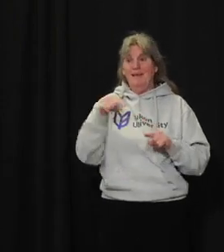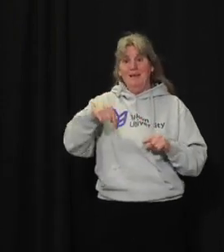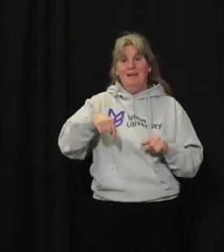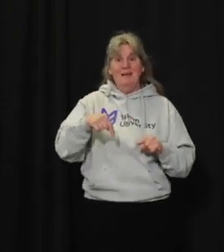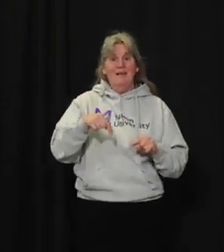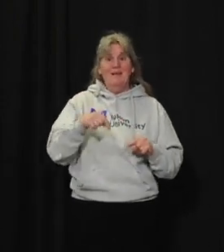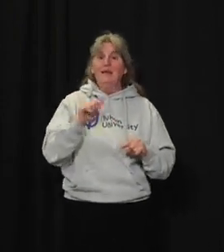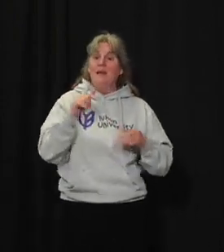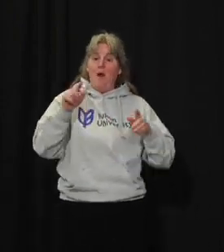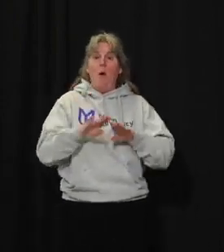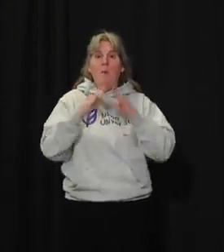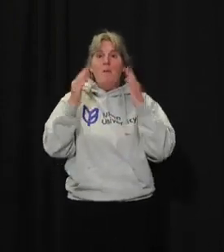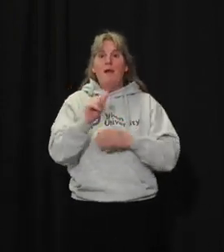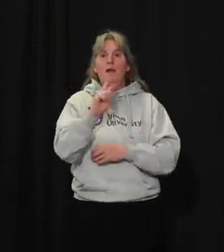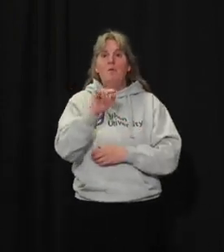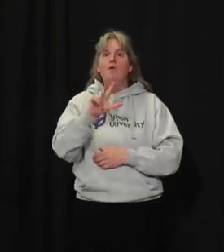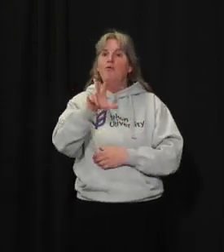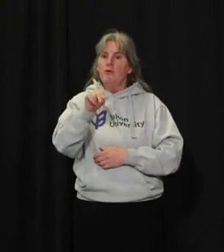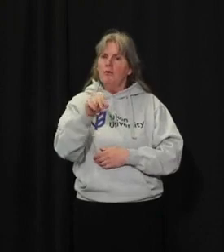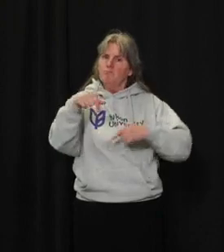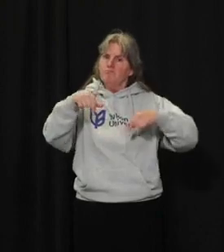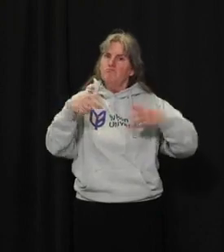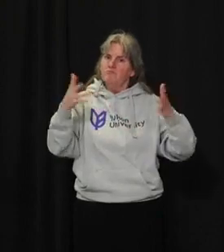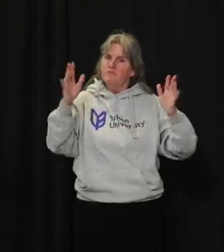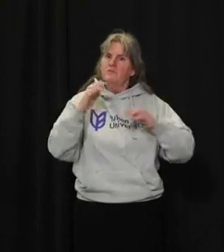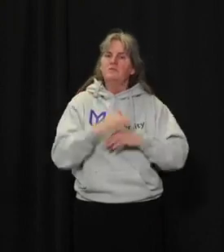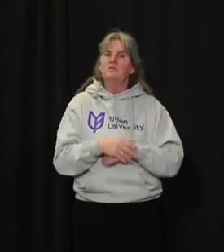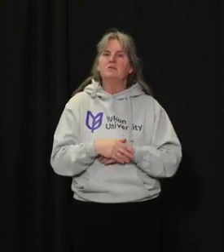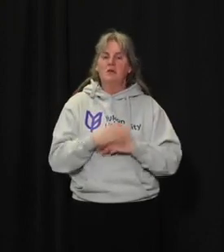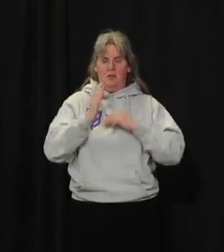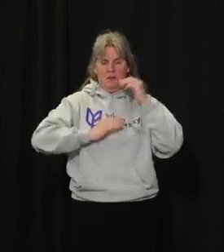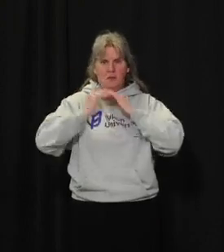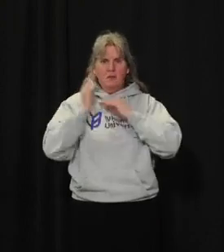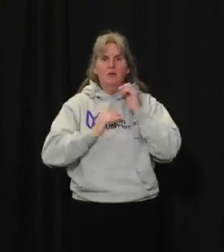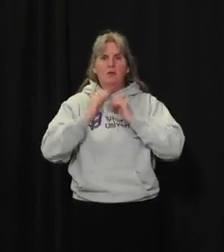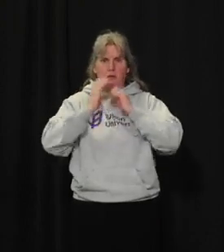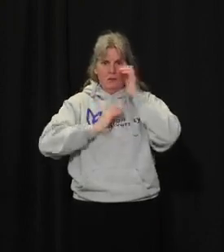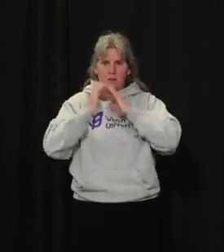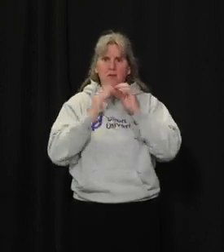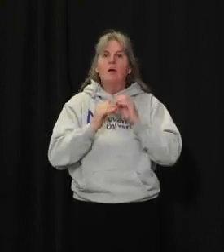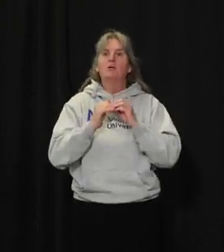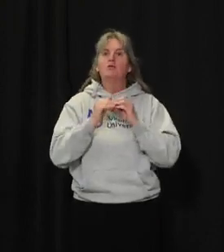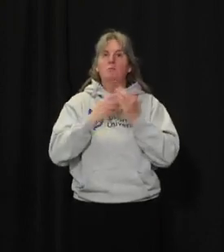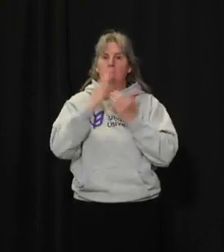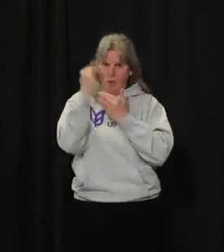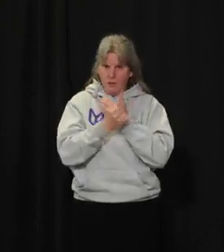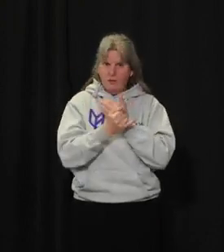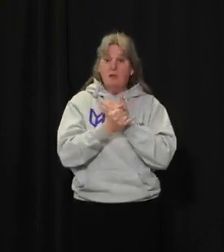Here, they opened April 30th. Construction projects opened in